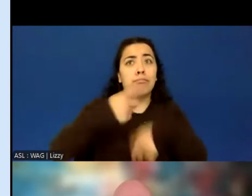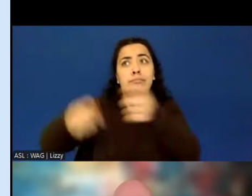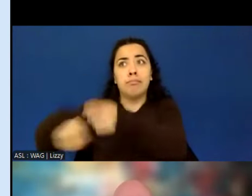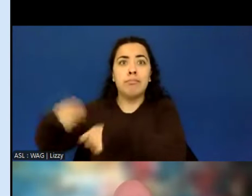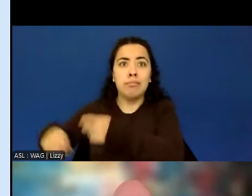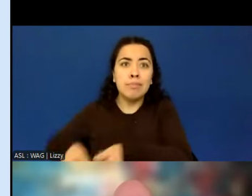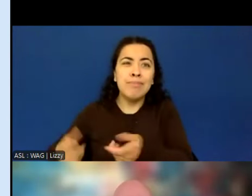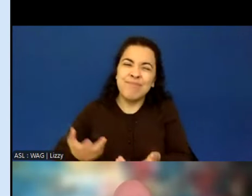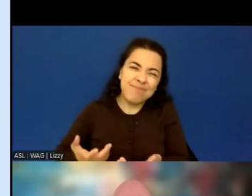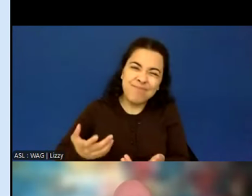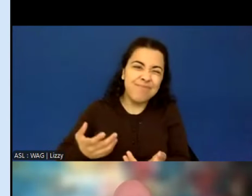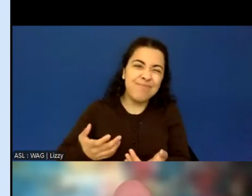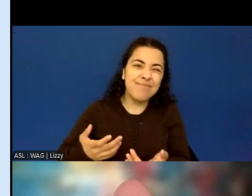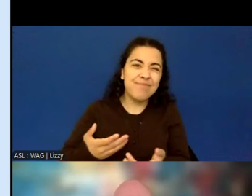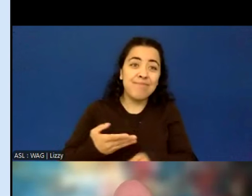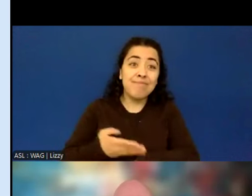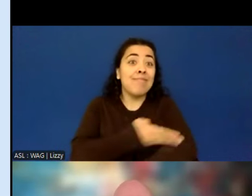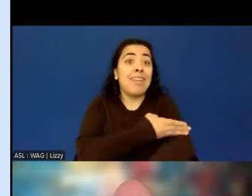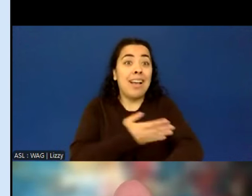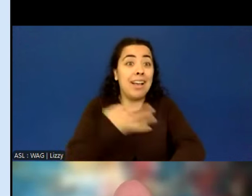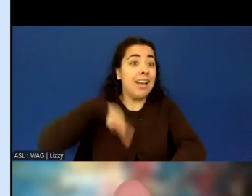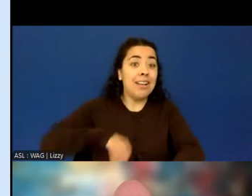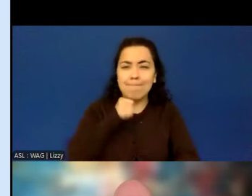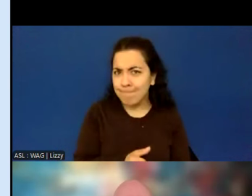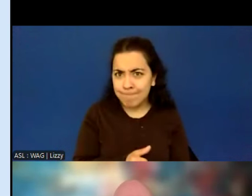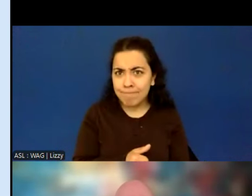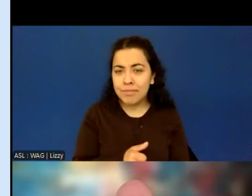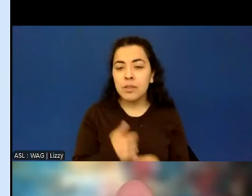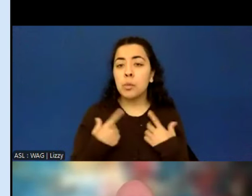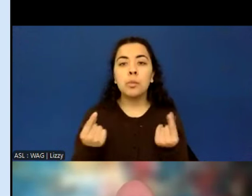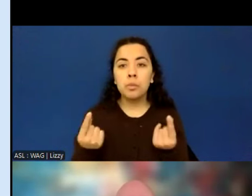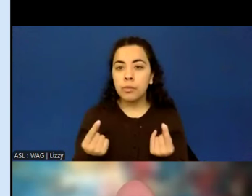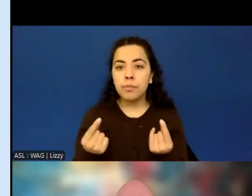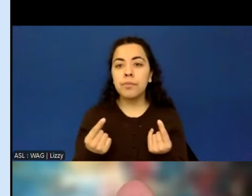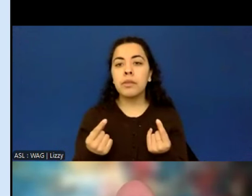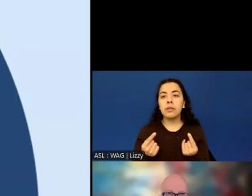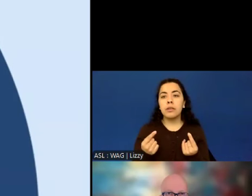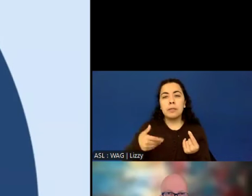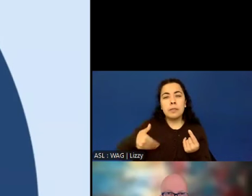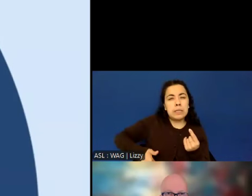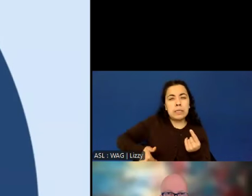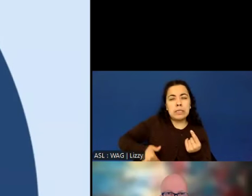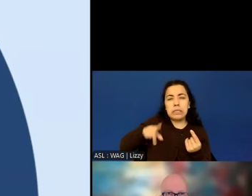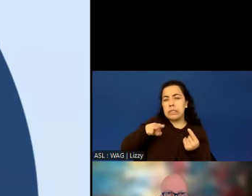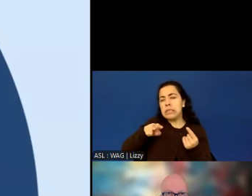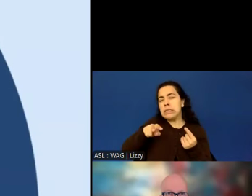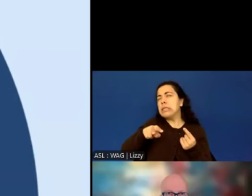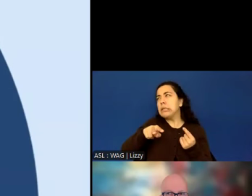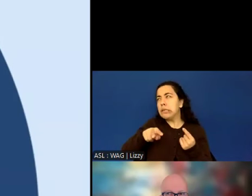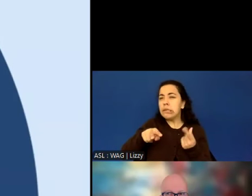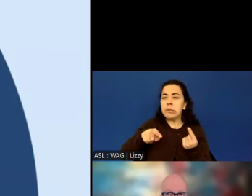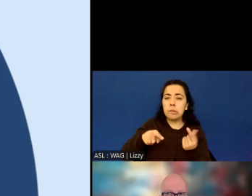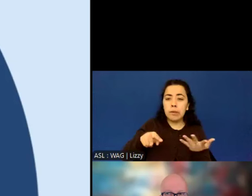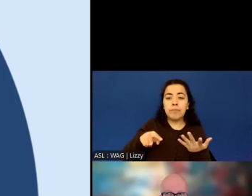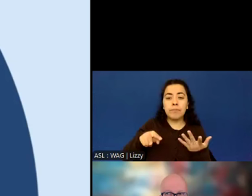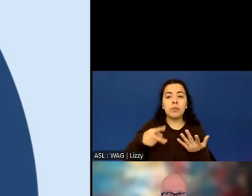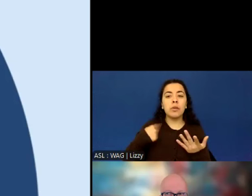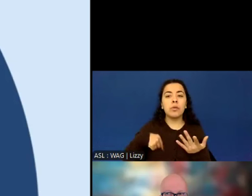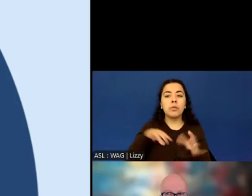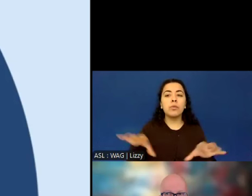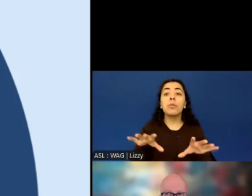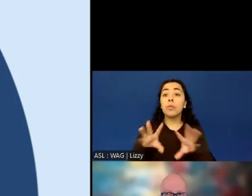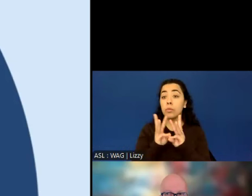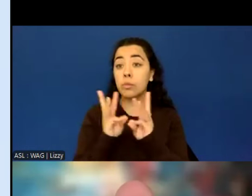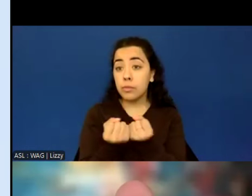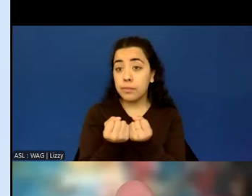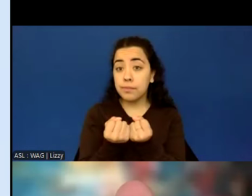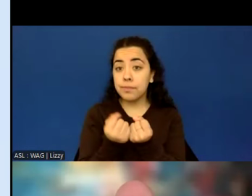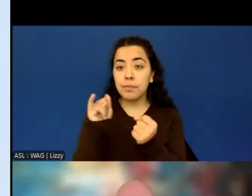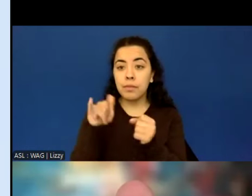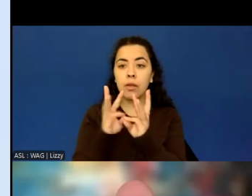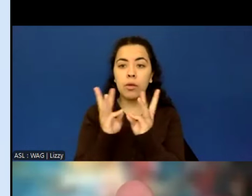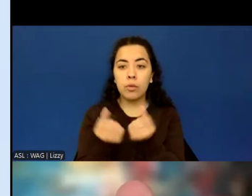So, I mean, what we did, I mean, intuition we had was to do a workshop with the product owners,